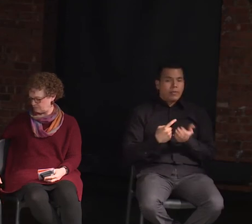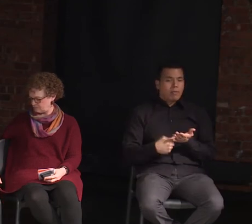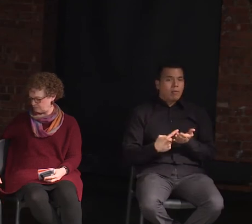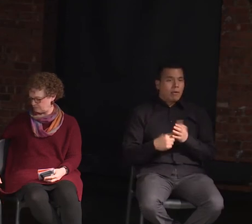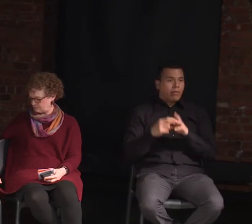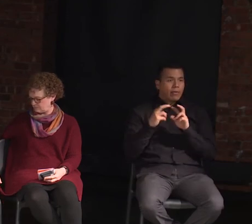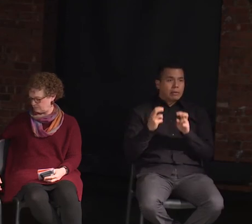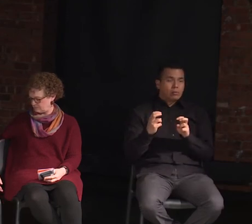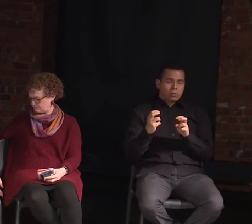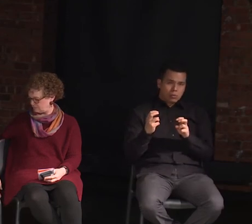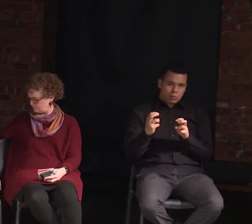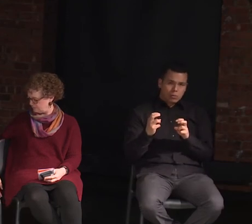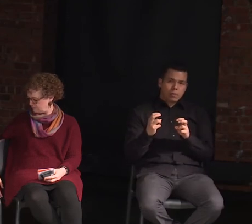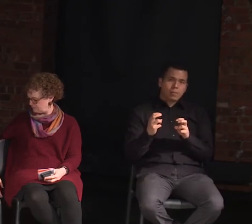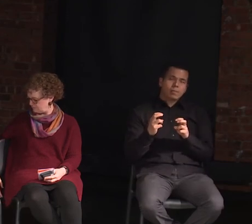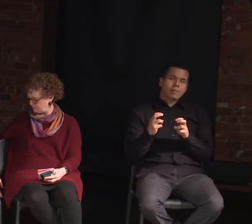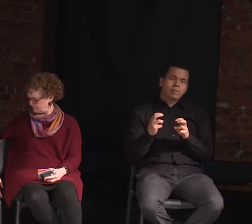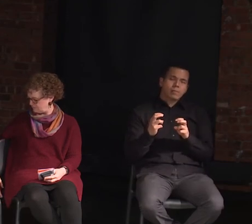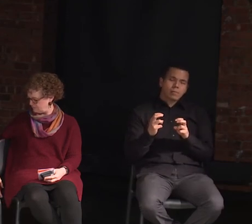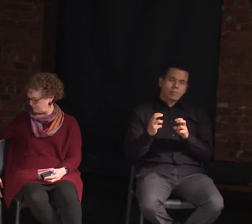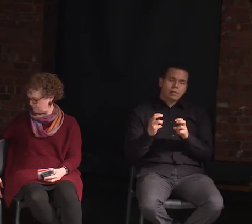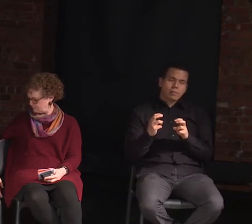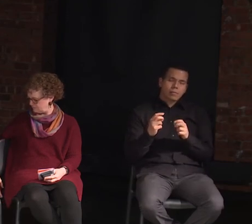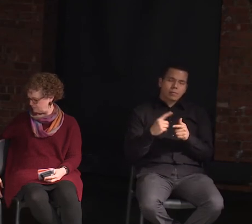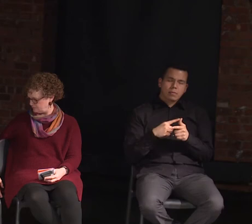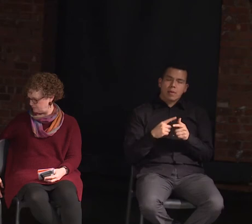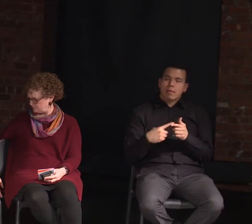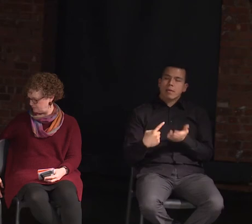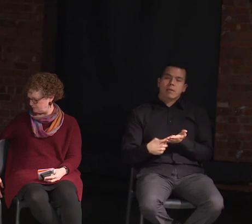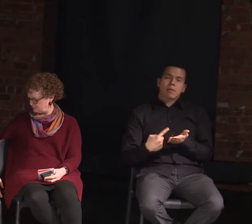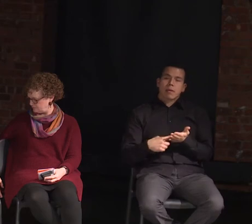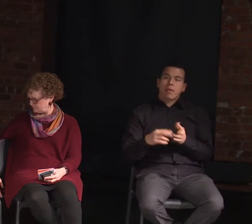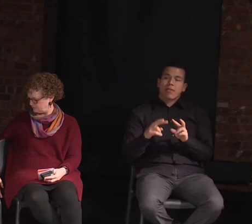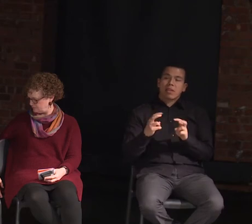We get up there and talk, set the issue and then just listen, it's a two-hour thing.